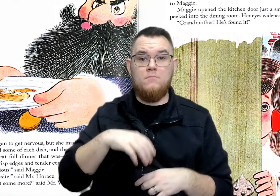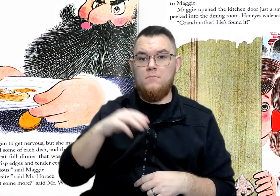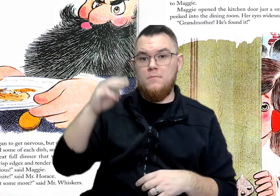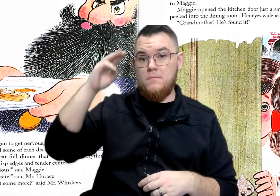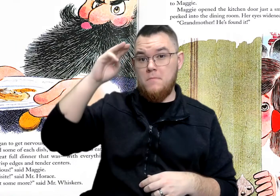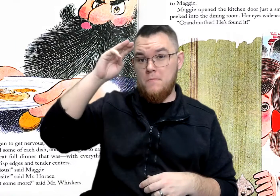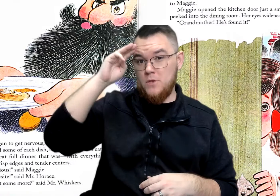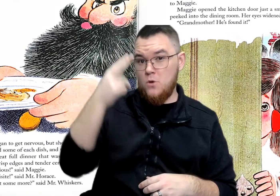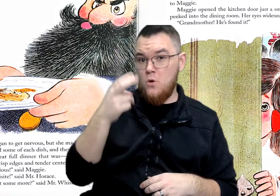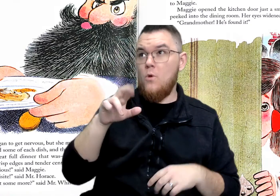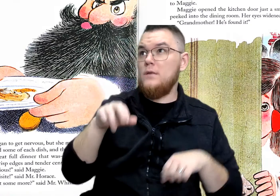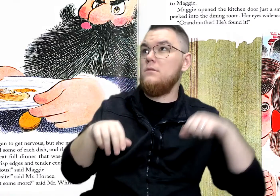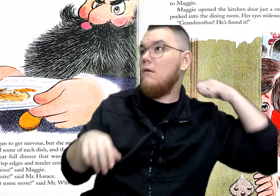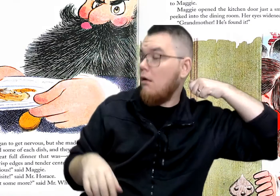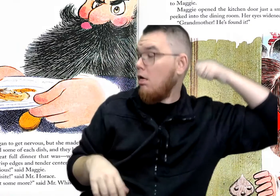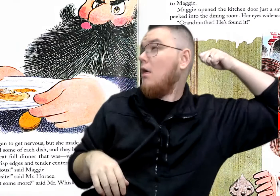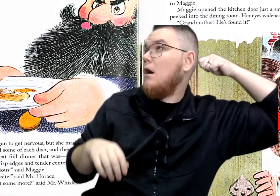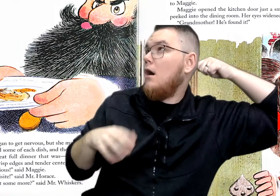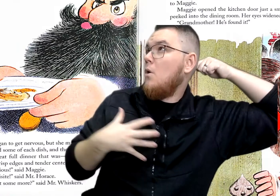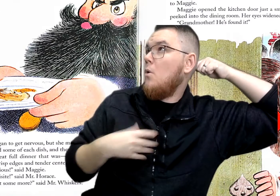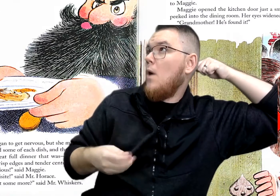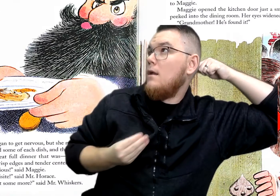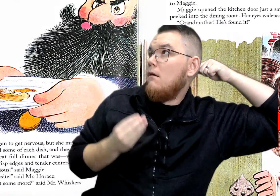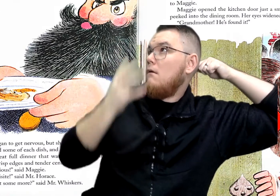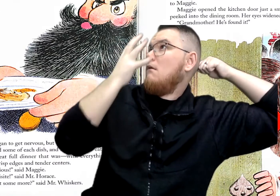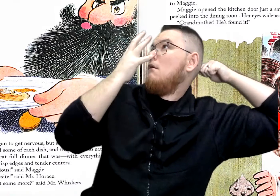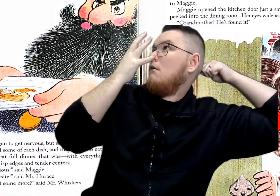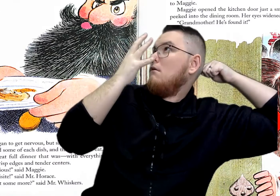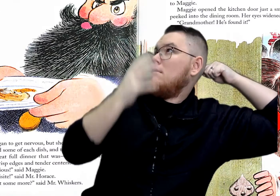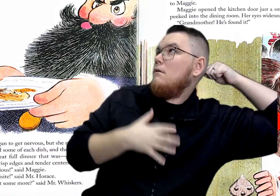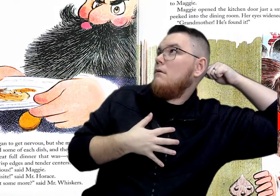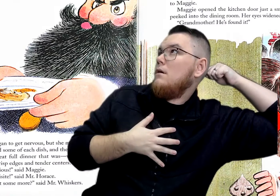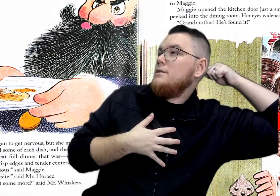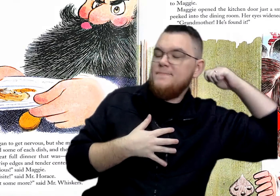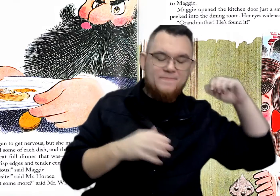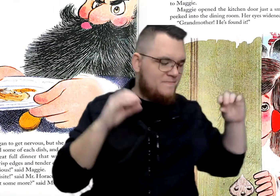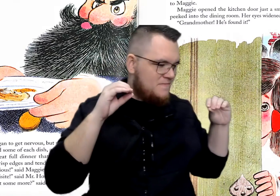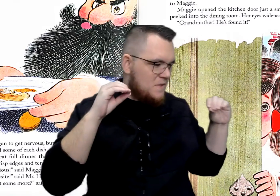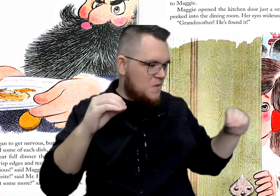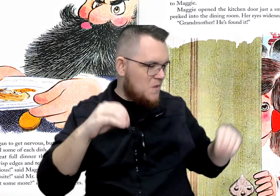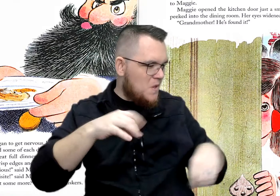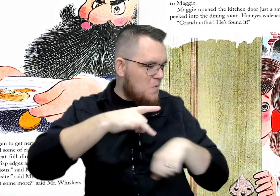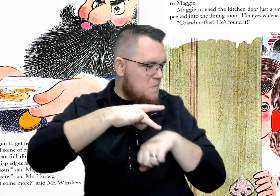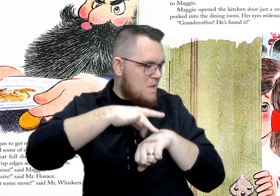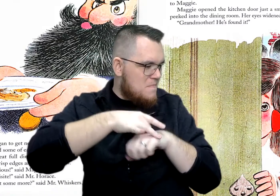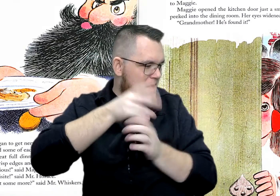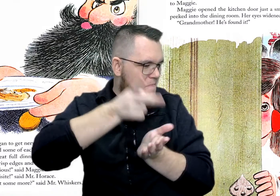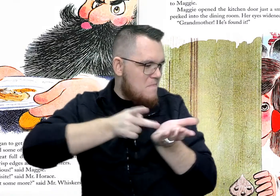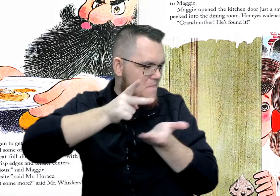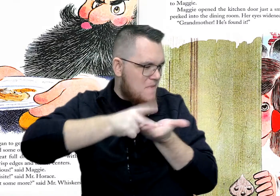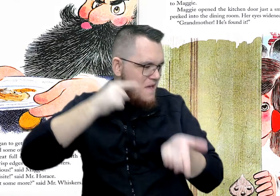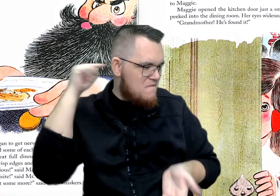“No pumpkin pie for you, sir,” said Grandmother, handing him his can.